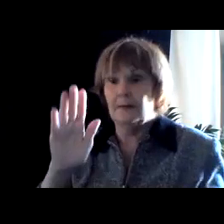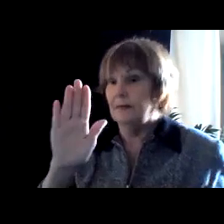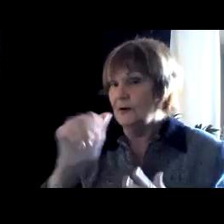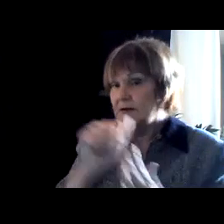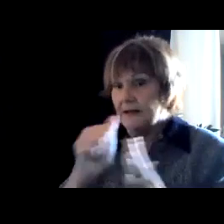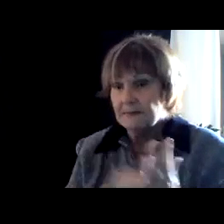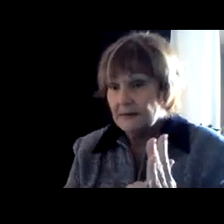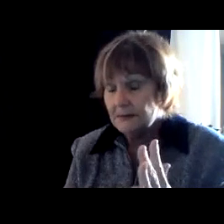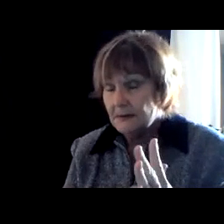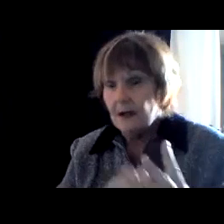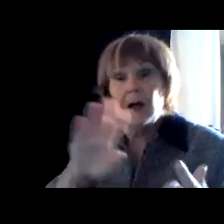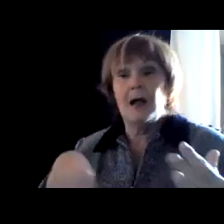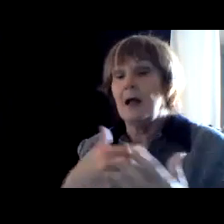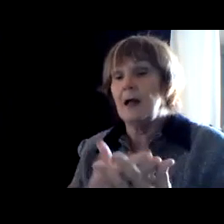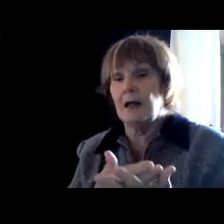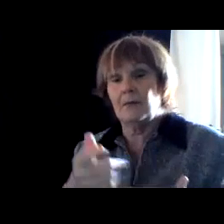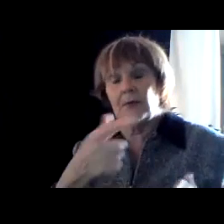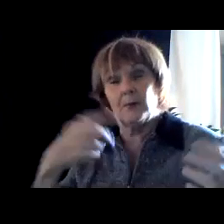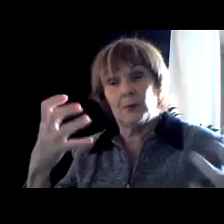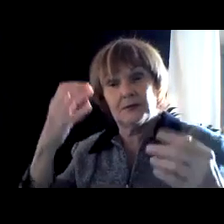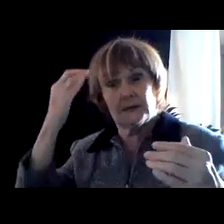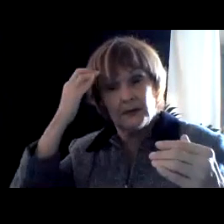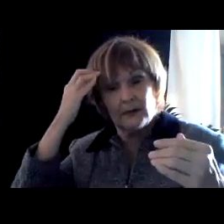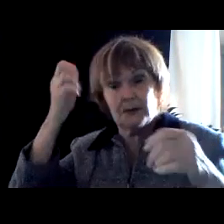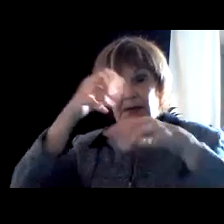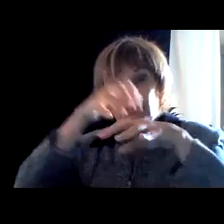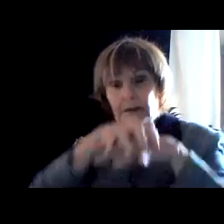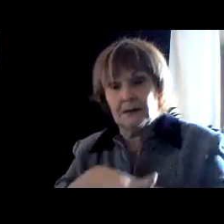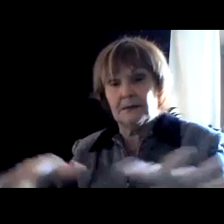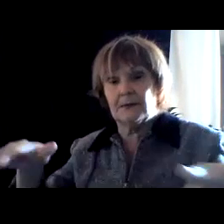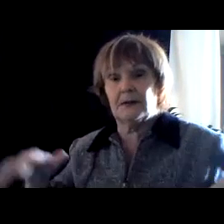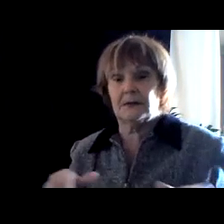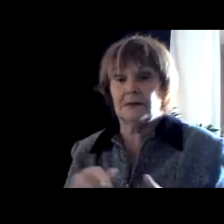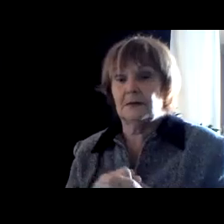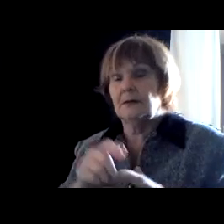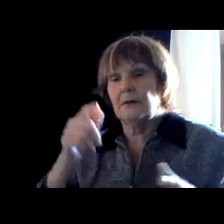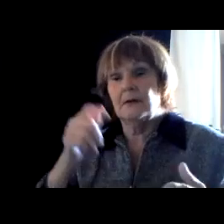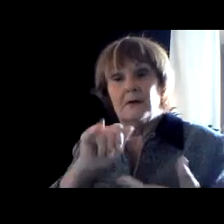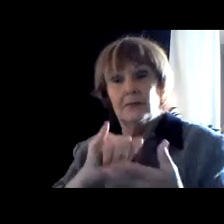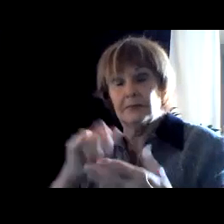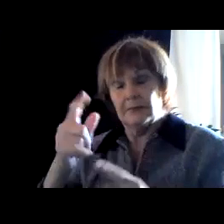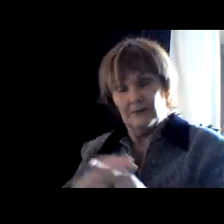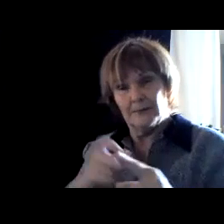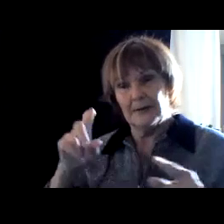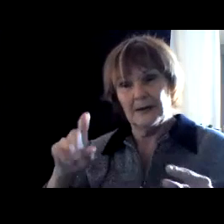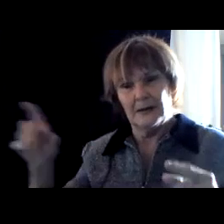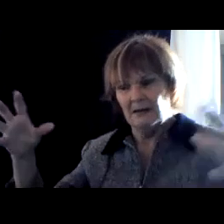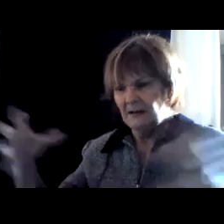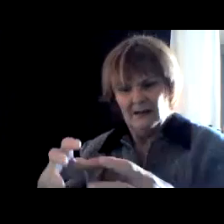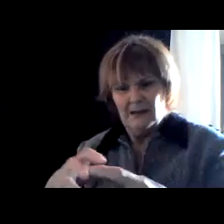And we wanna acknowledge that integration differs from desegregation. So desegregation may mean that, okay, we'll bring you into the room,